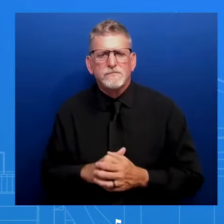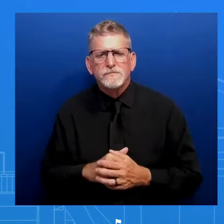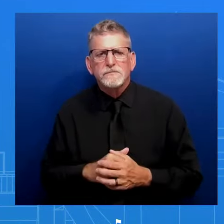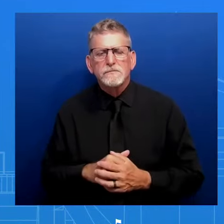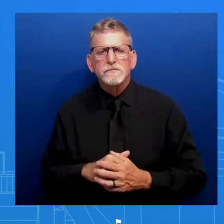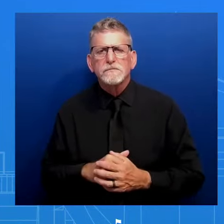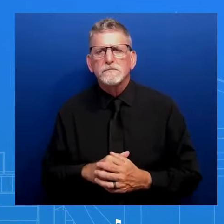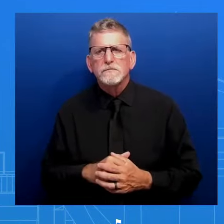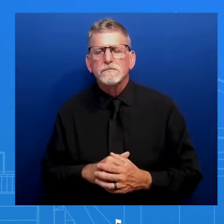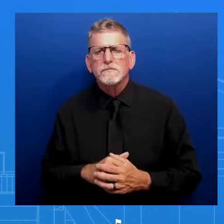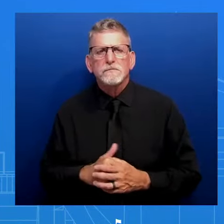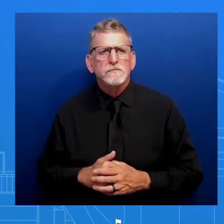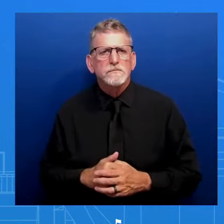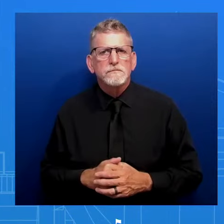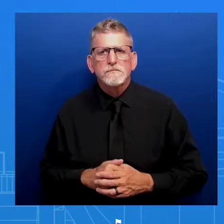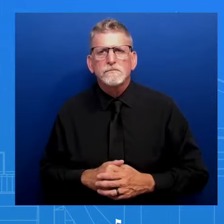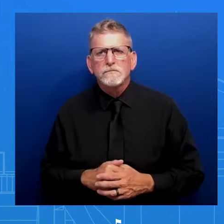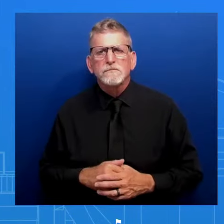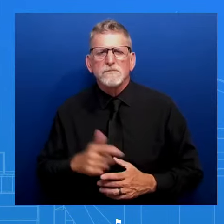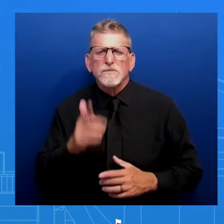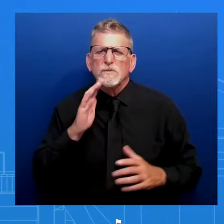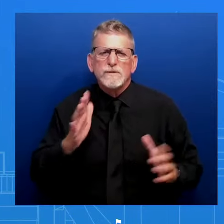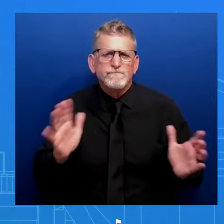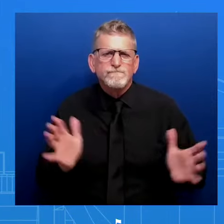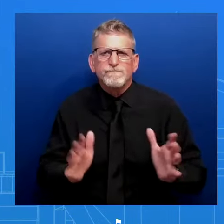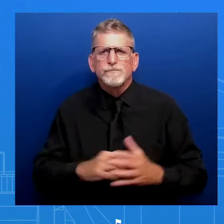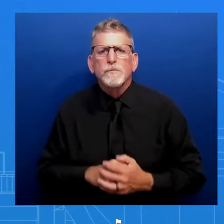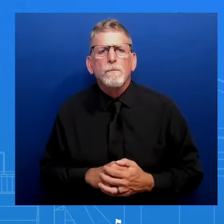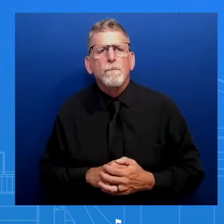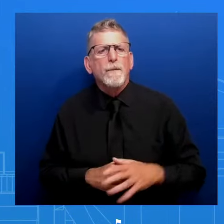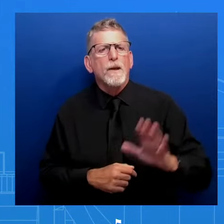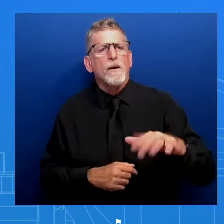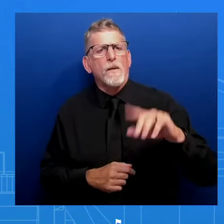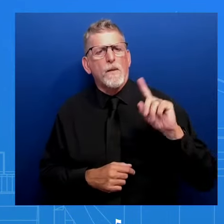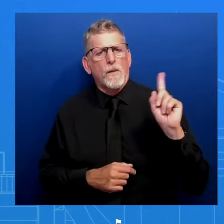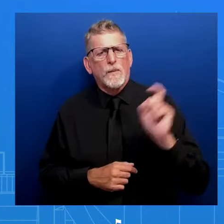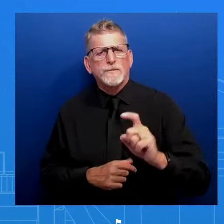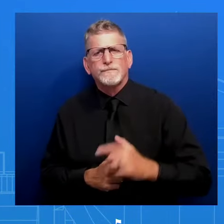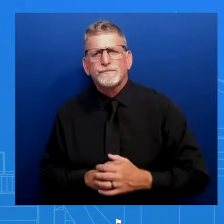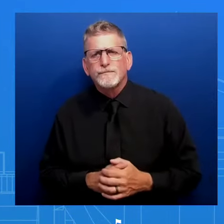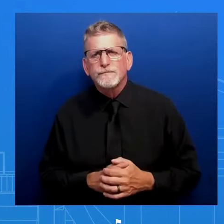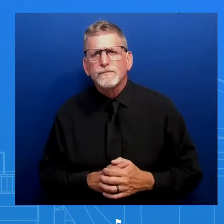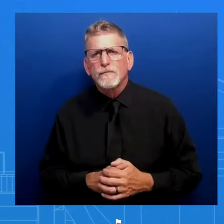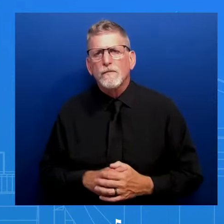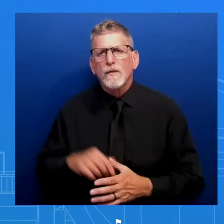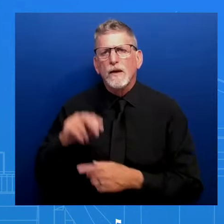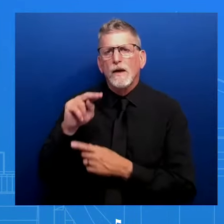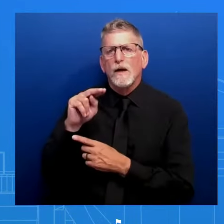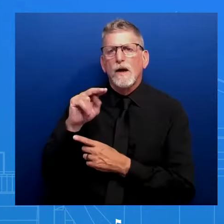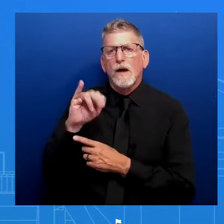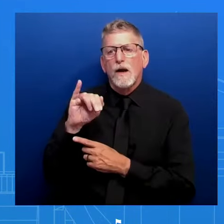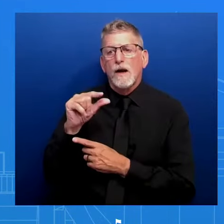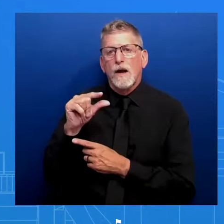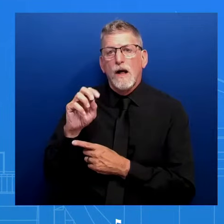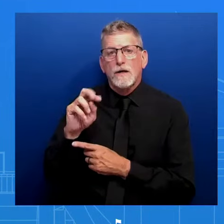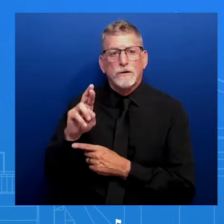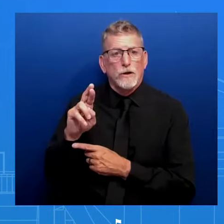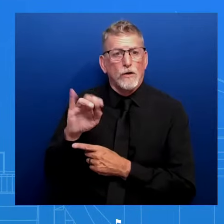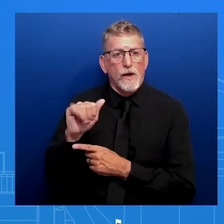The Press: Thanks. John, on the situation in Niger, is what we're witnessing right now a coup or an attempted coup?